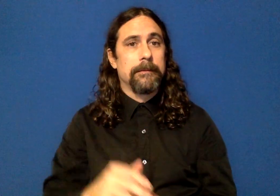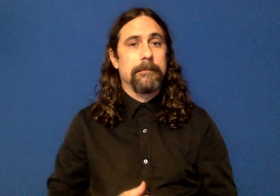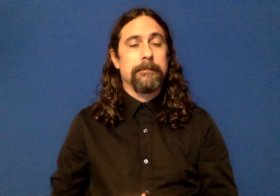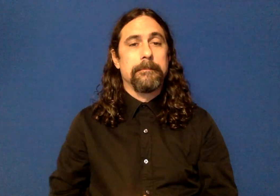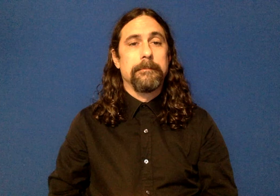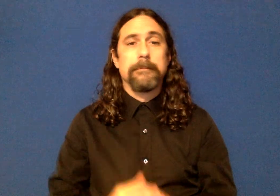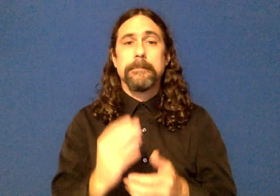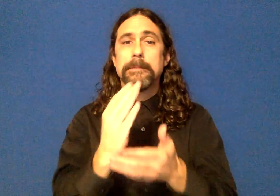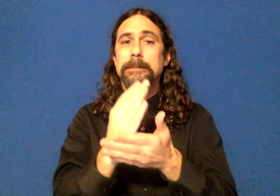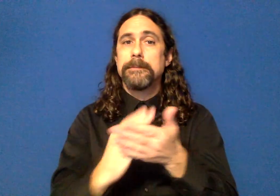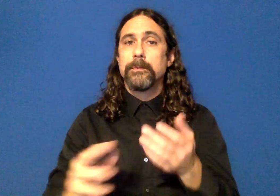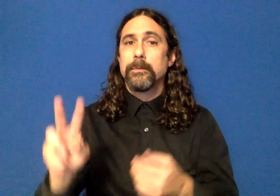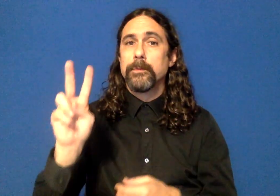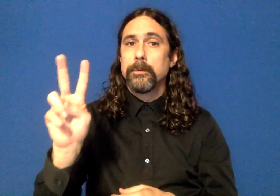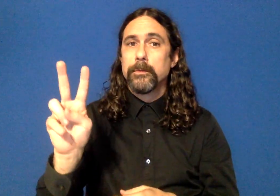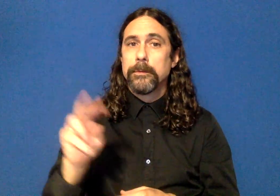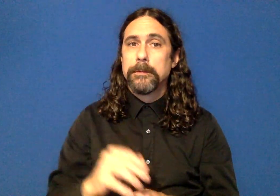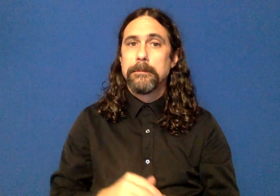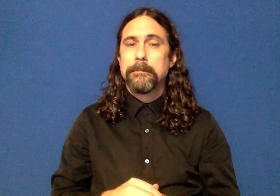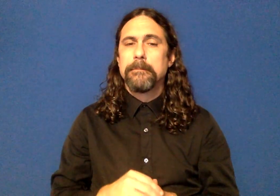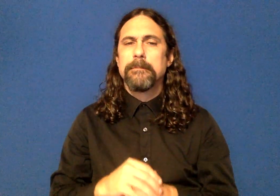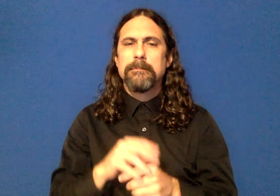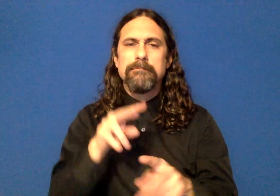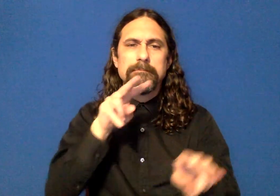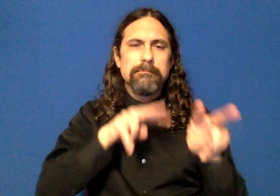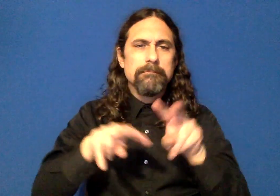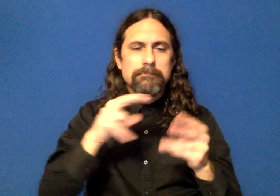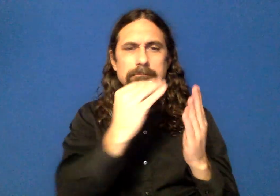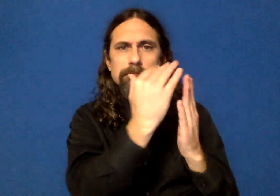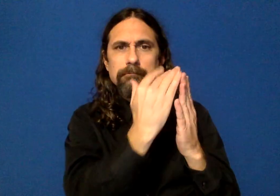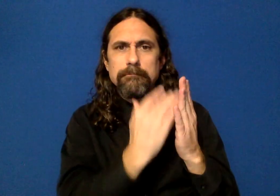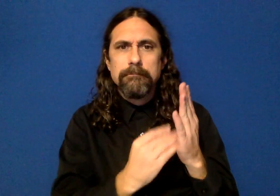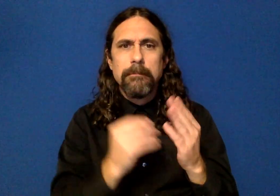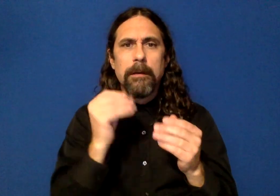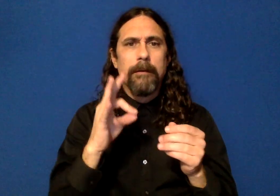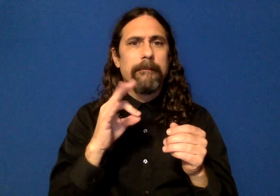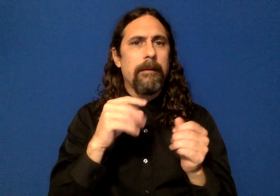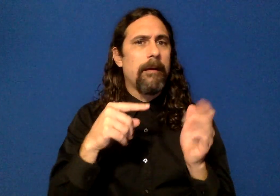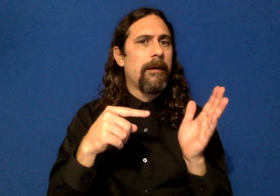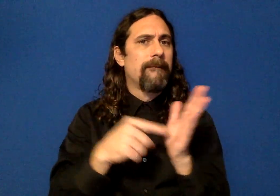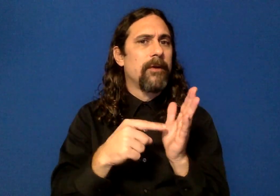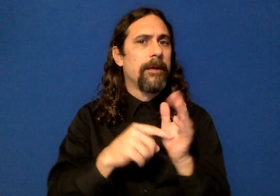Section 2. Overview of the affordable housing lottery 3